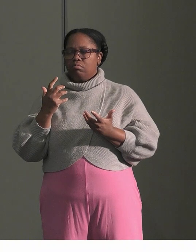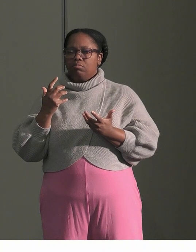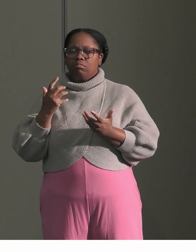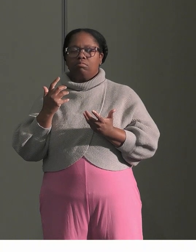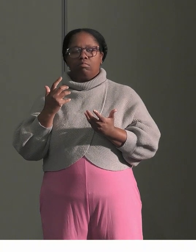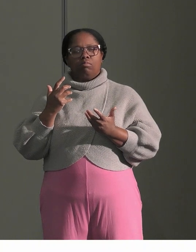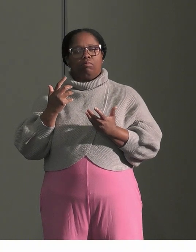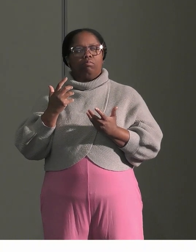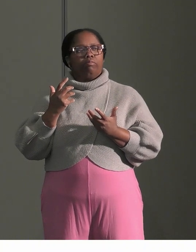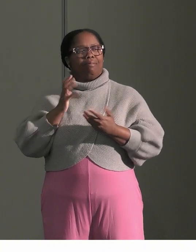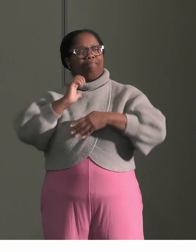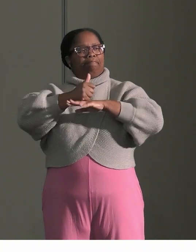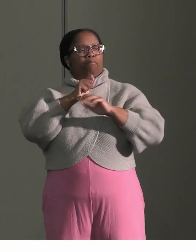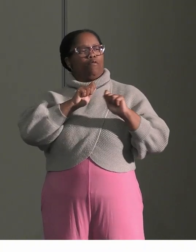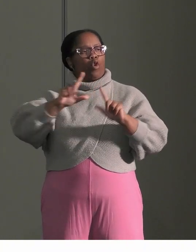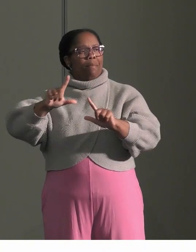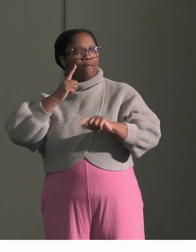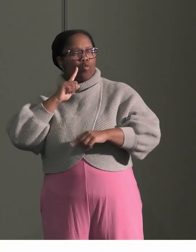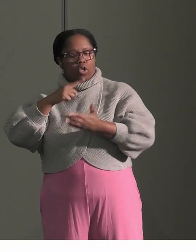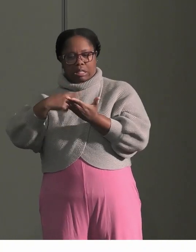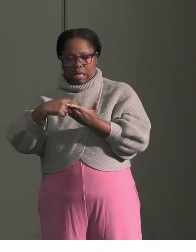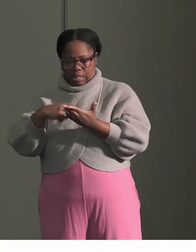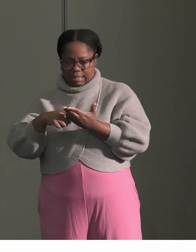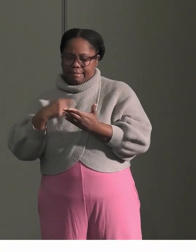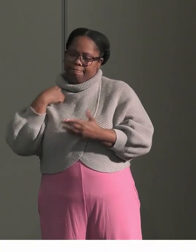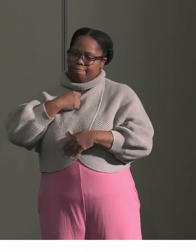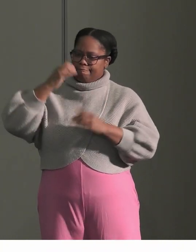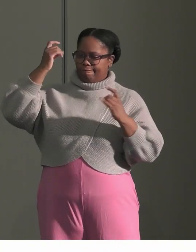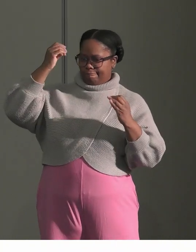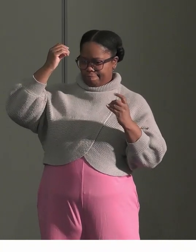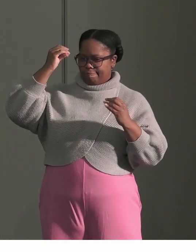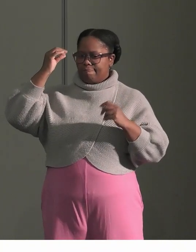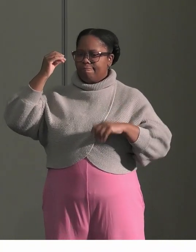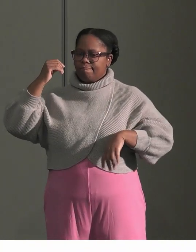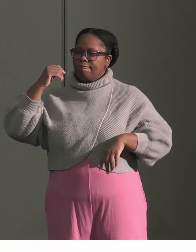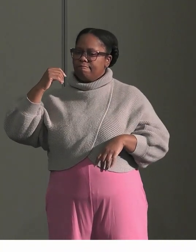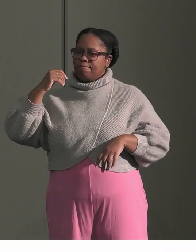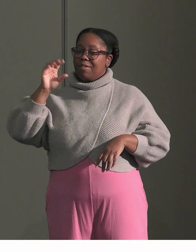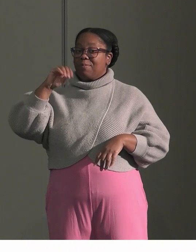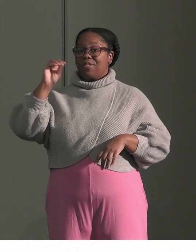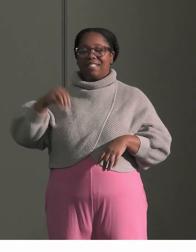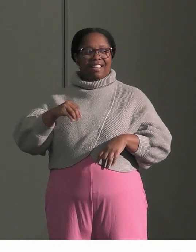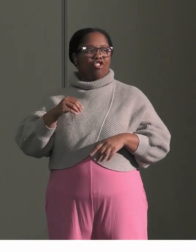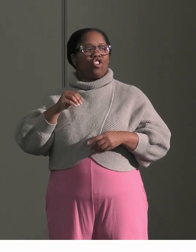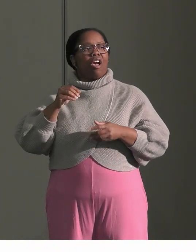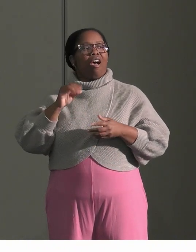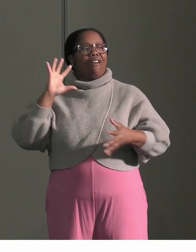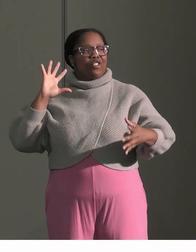in terms of discussing and thought about it. And it is percentage of total takeaways and uncovered